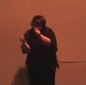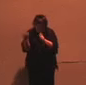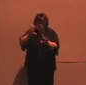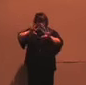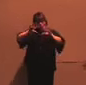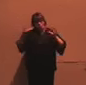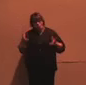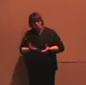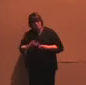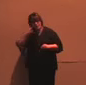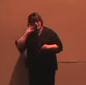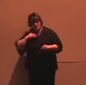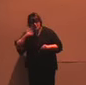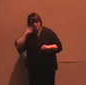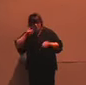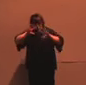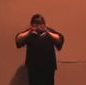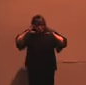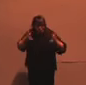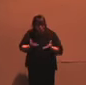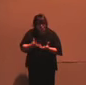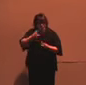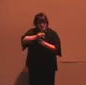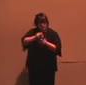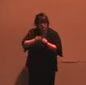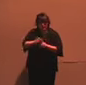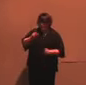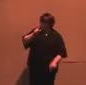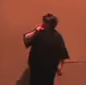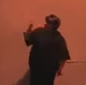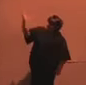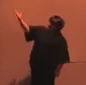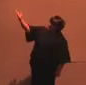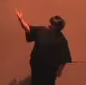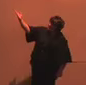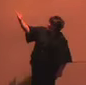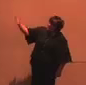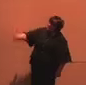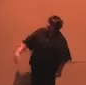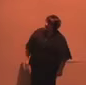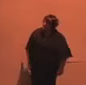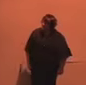And the whole situation is this house. Oh, sorry.